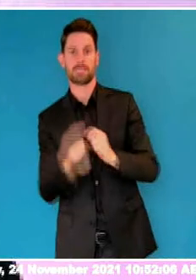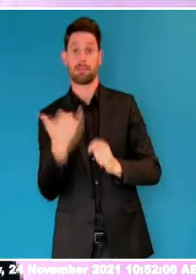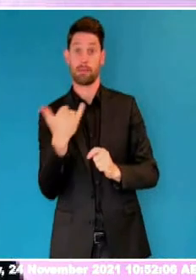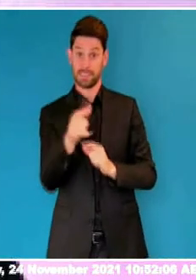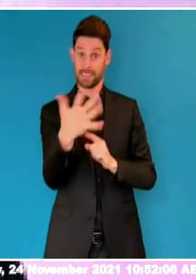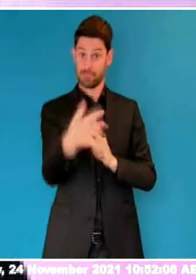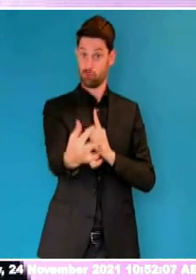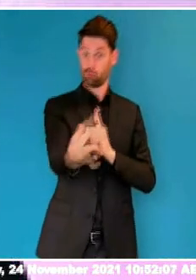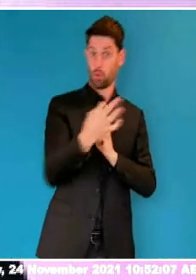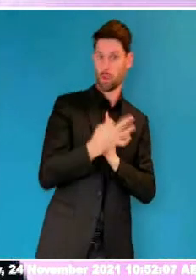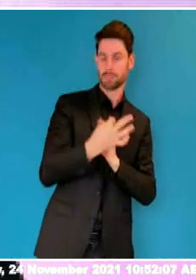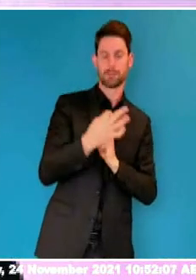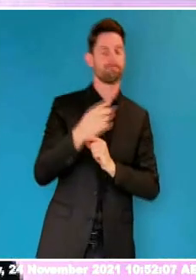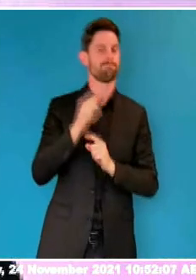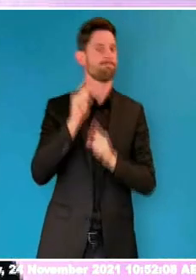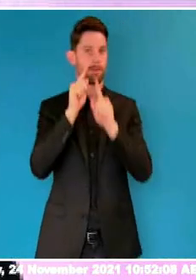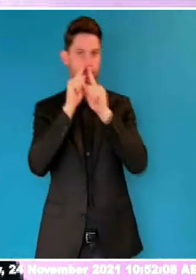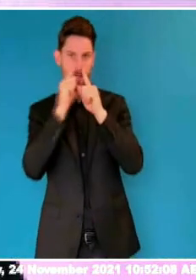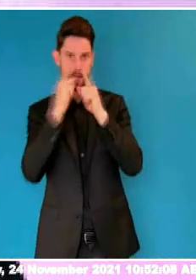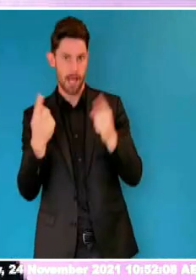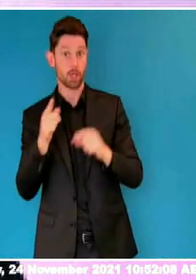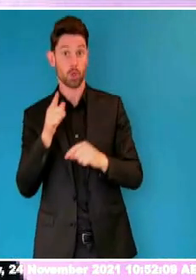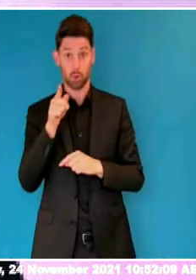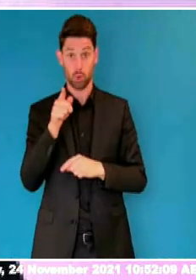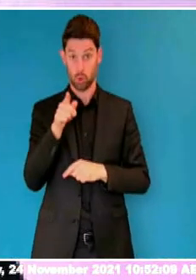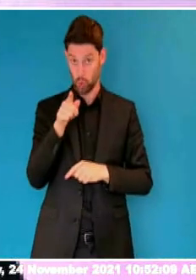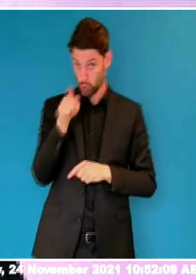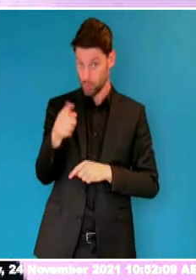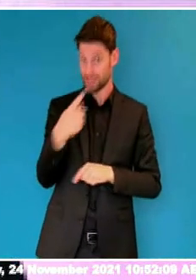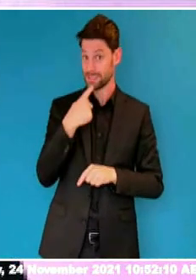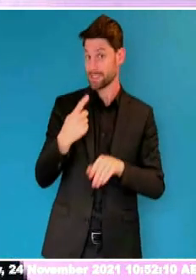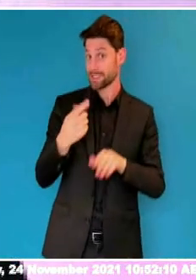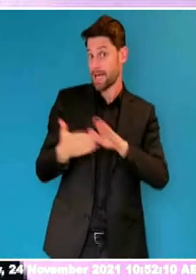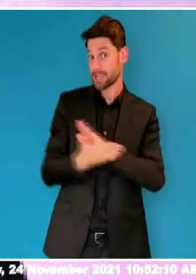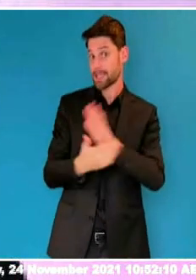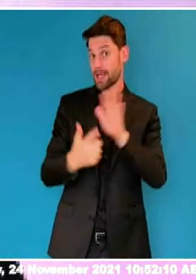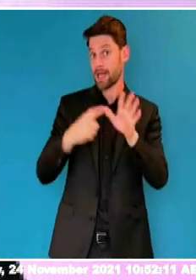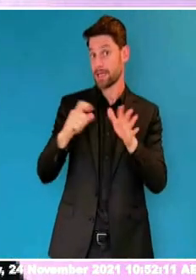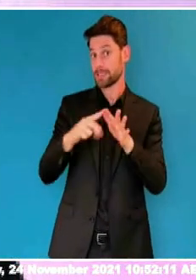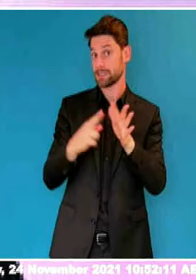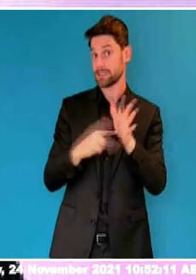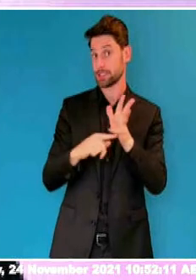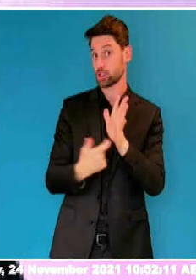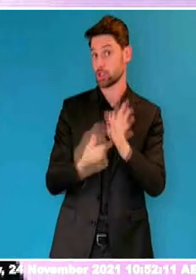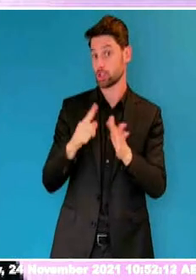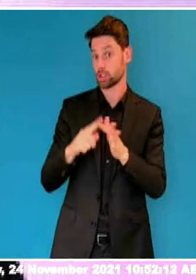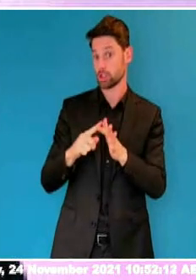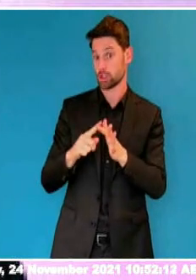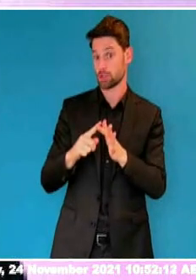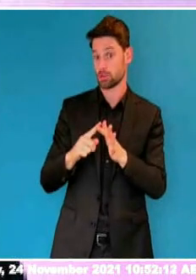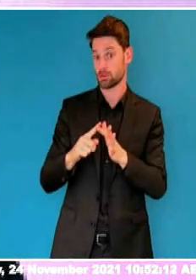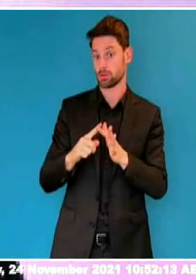Ms Kruger, you say for Accenture that an adjustment